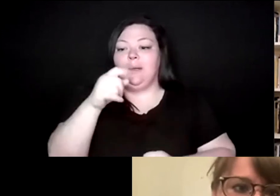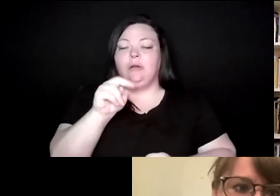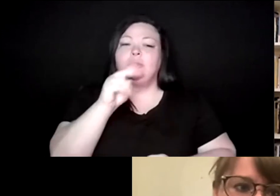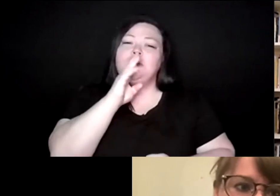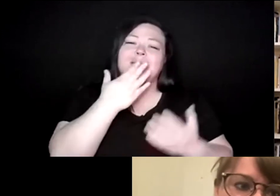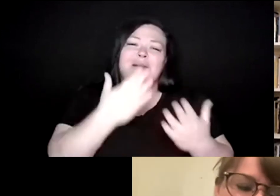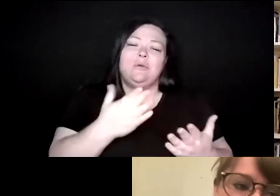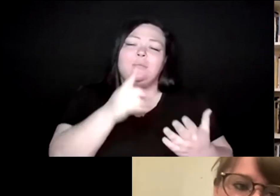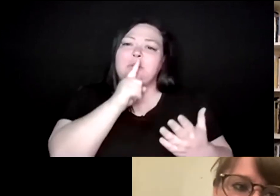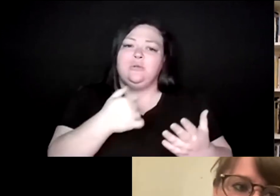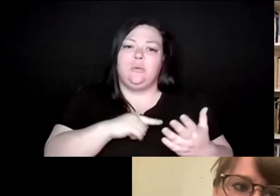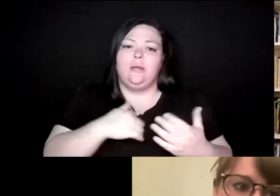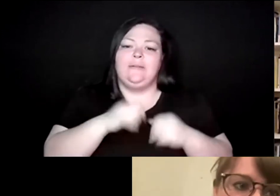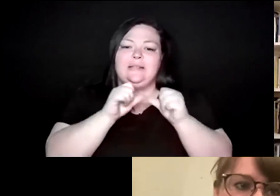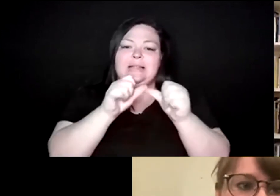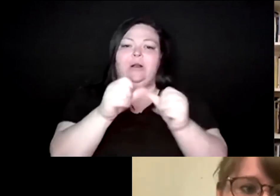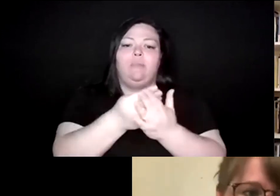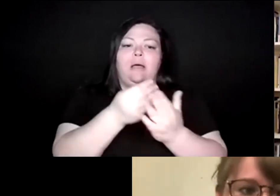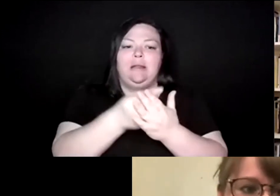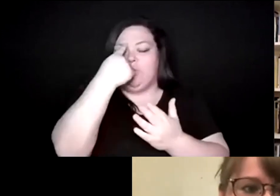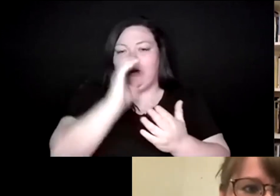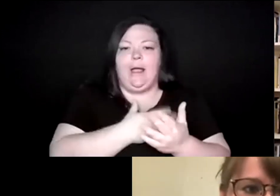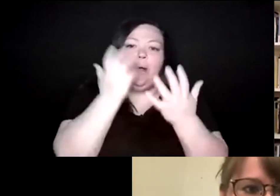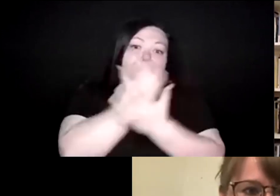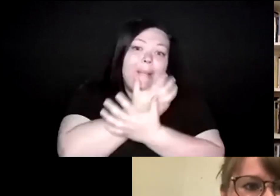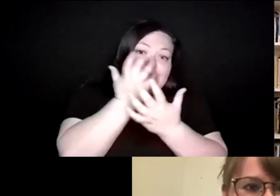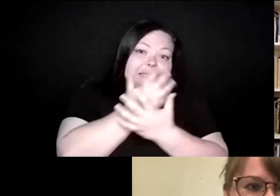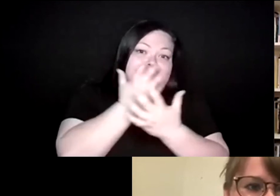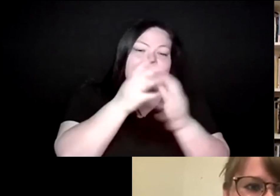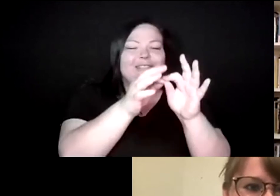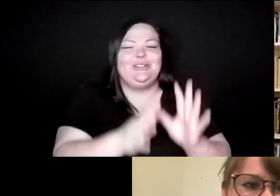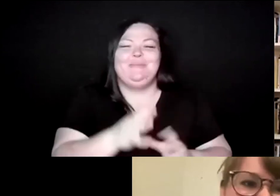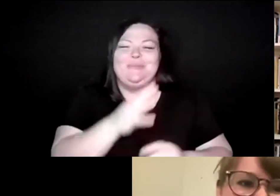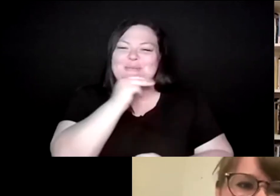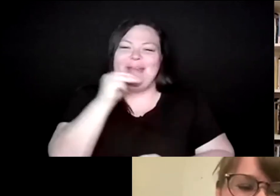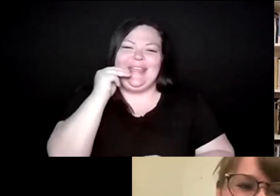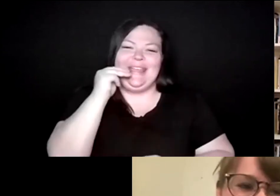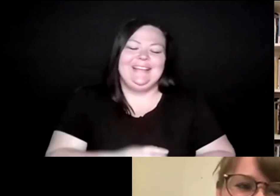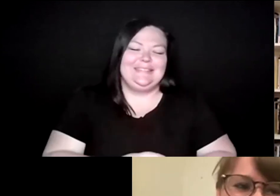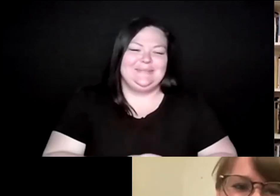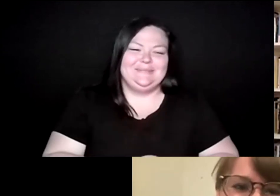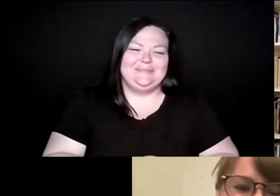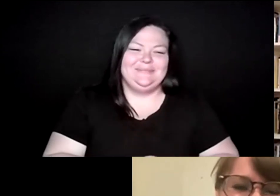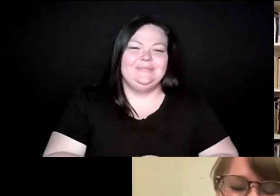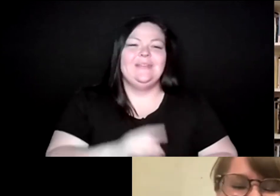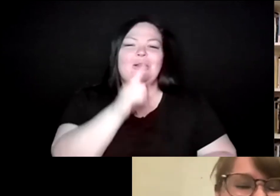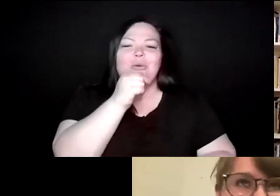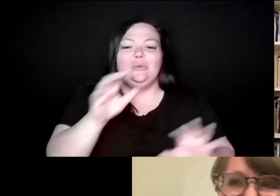that we have sustainable funding for our amazing interpreter Megan, um, who does such a wonderful